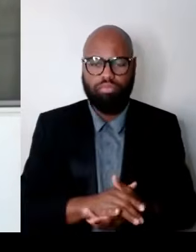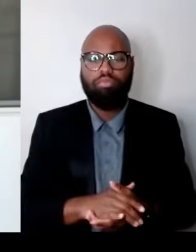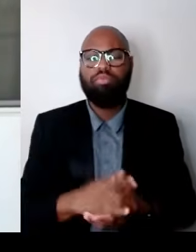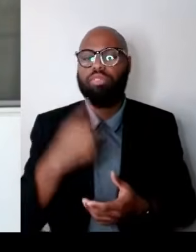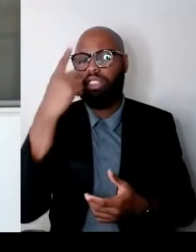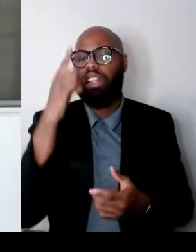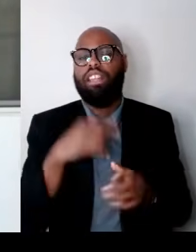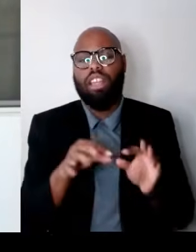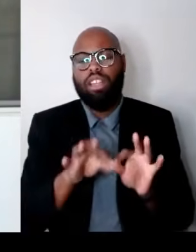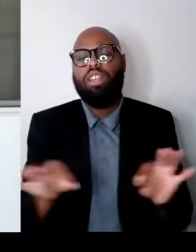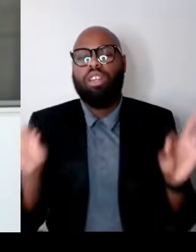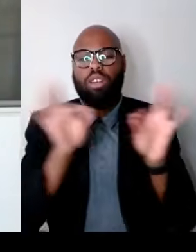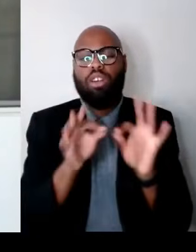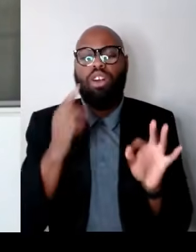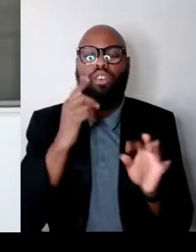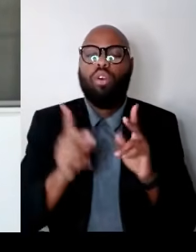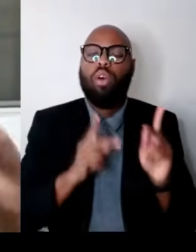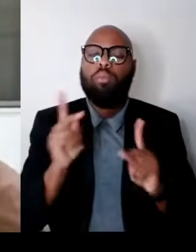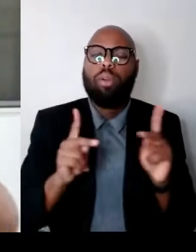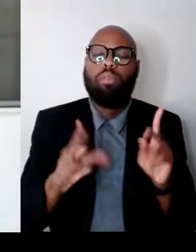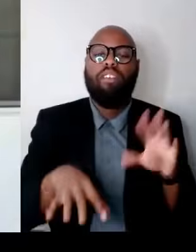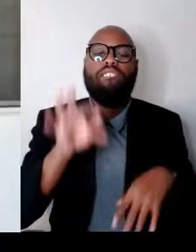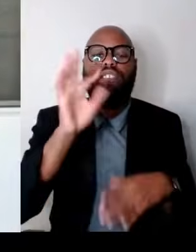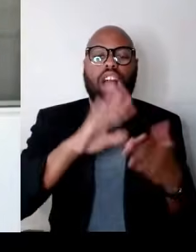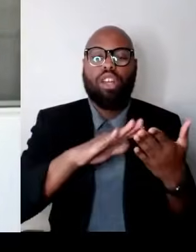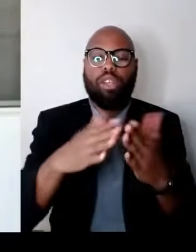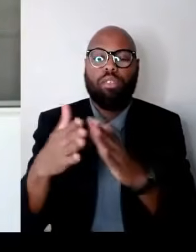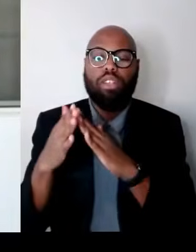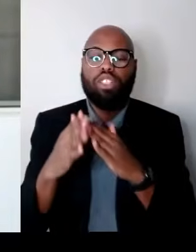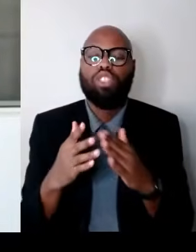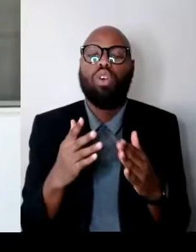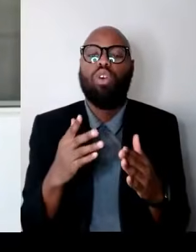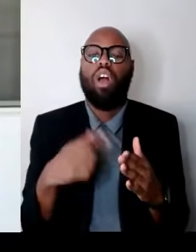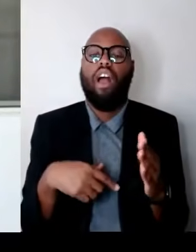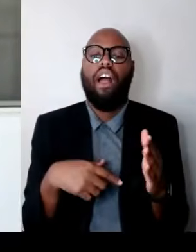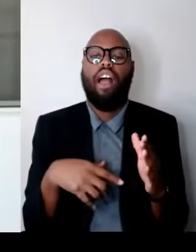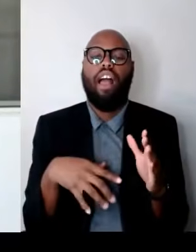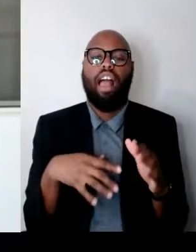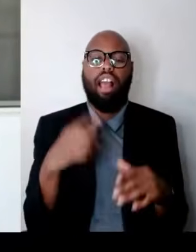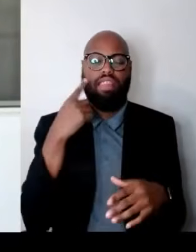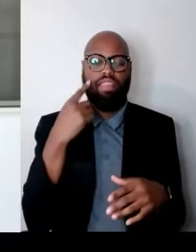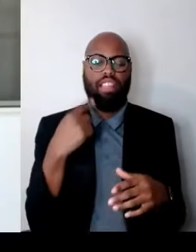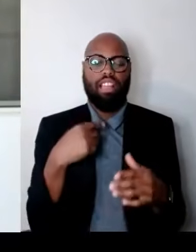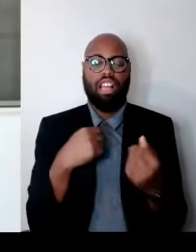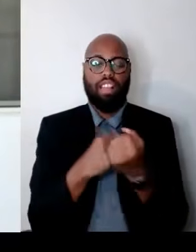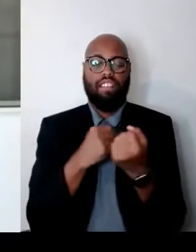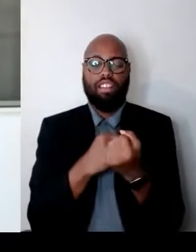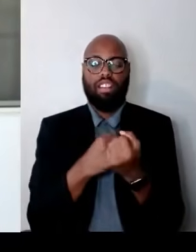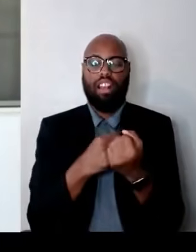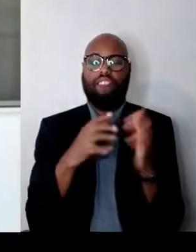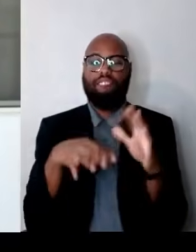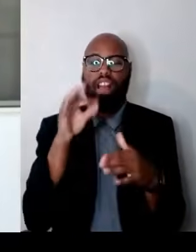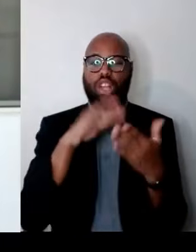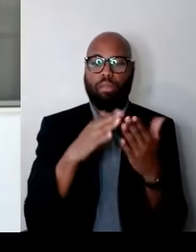for people to find community. That's why I see activism as find a community, particularly for those who have felt so invisible